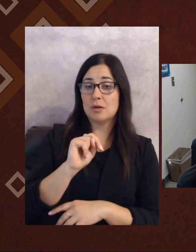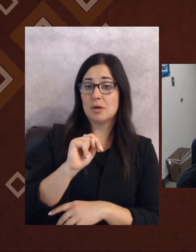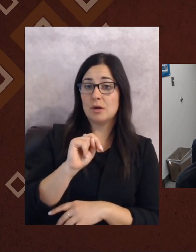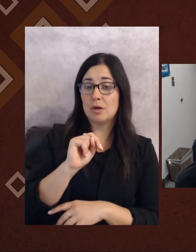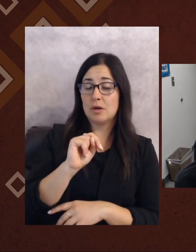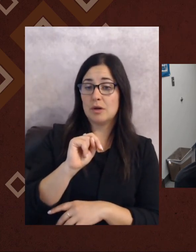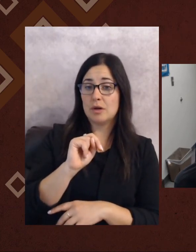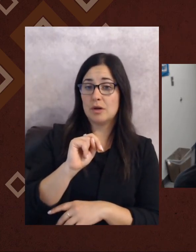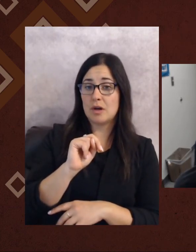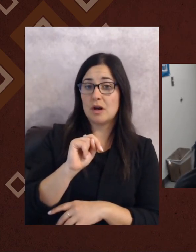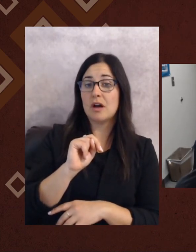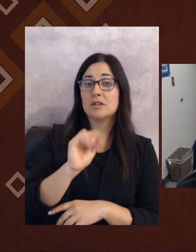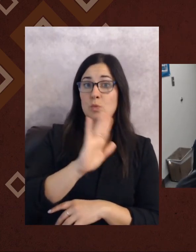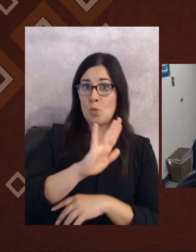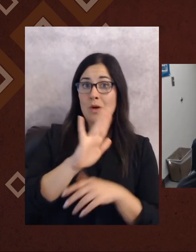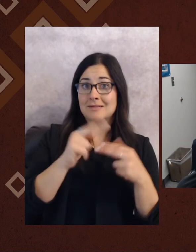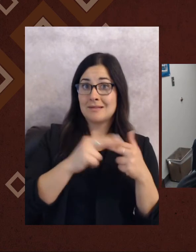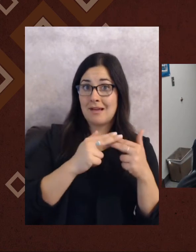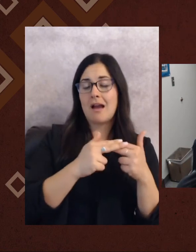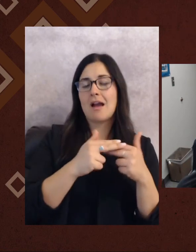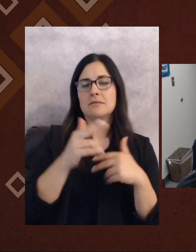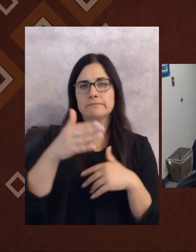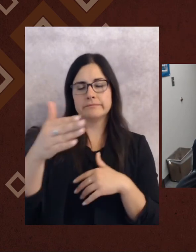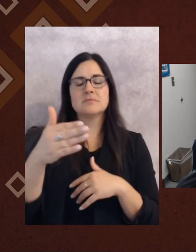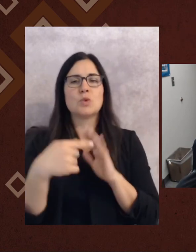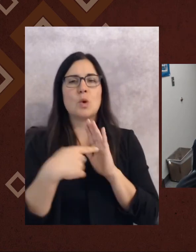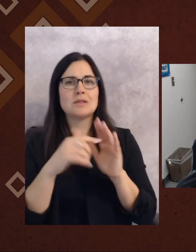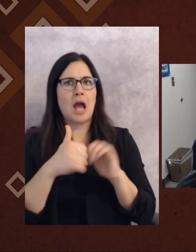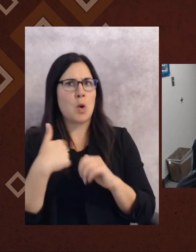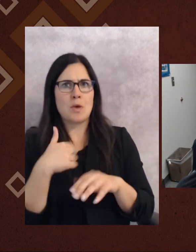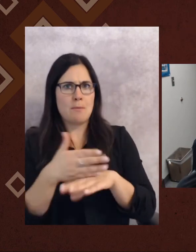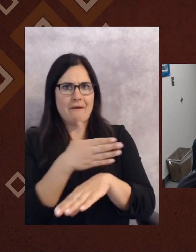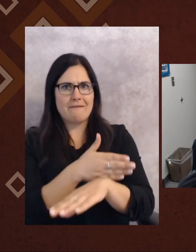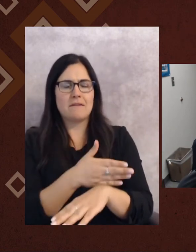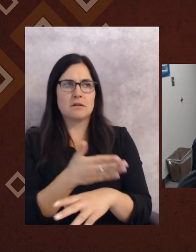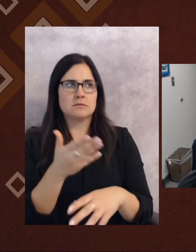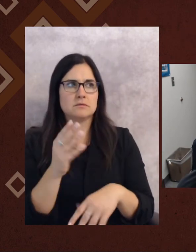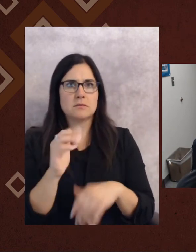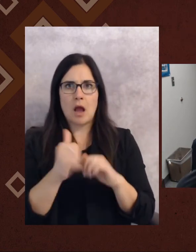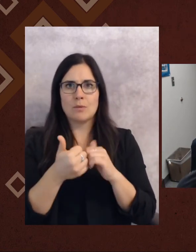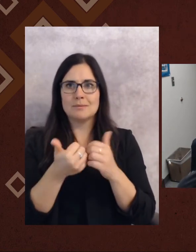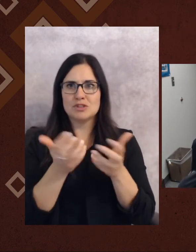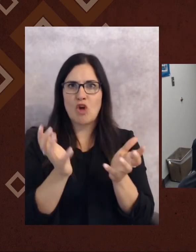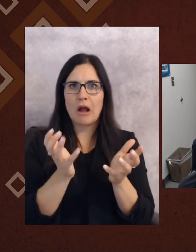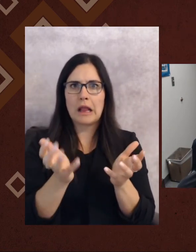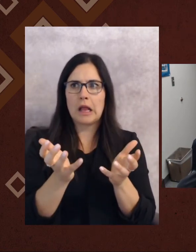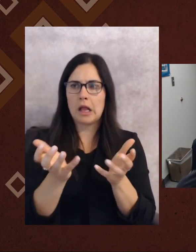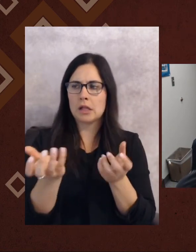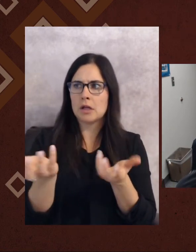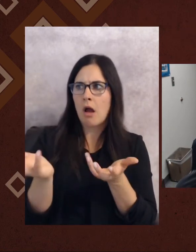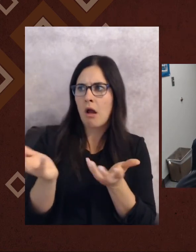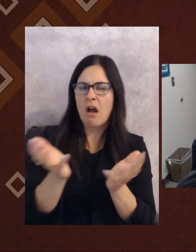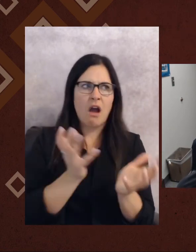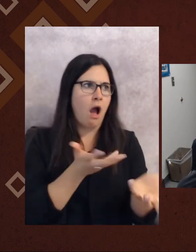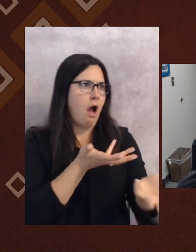slides. This is how we get better or we get better by talking about it. We get better by learning and we get better by sharing and discussing.